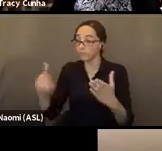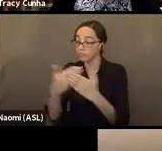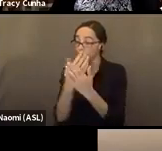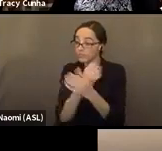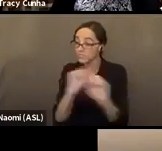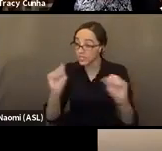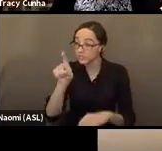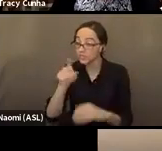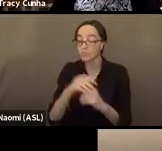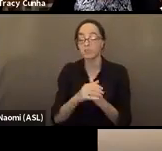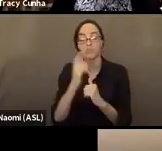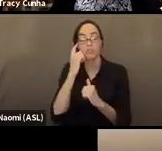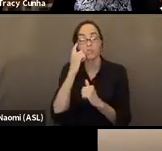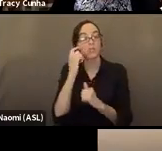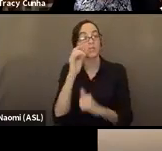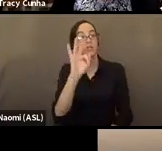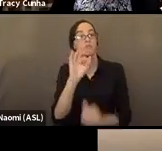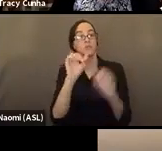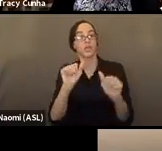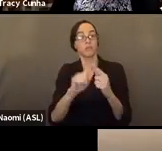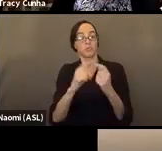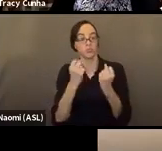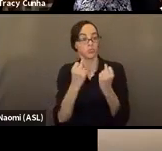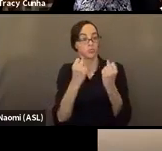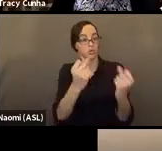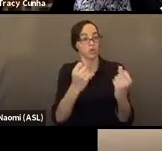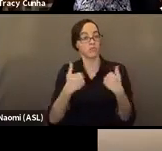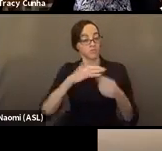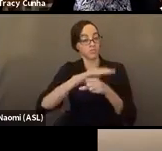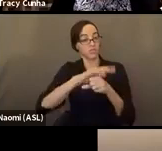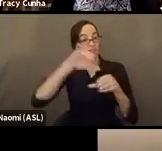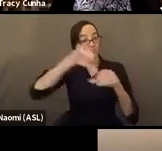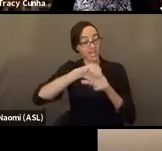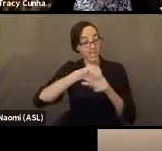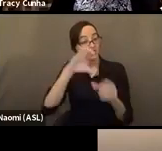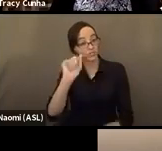if you are able to drive do you have enough gas in your car are you able to get your vehicle out